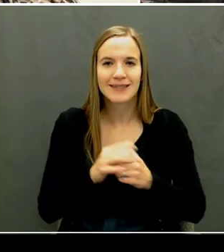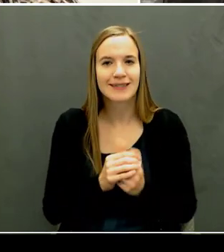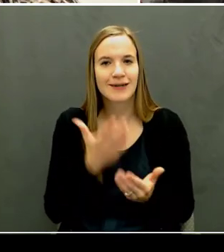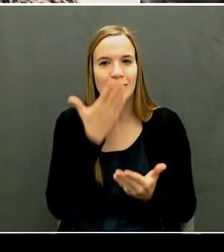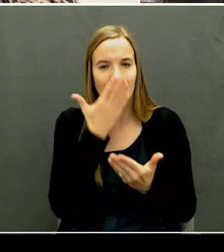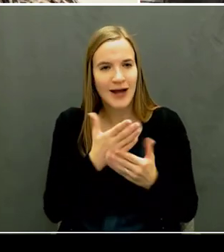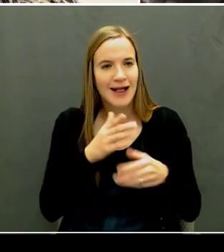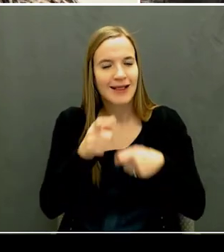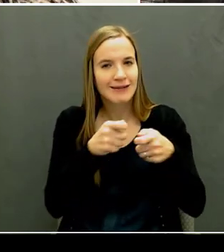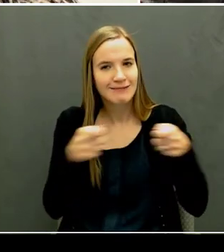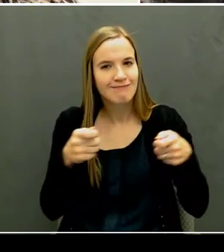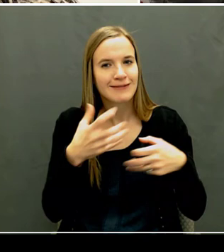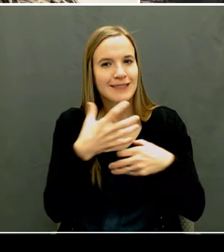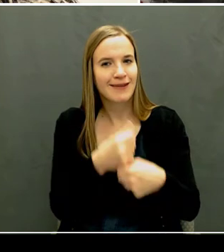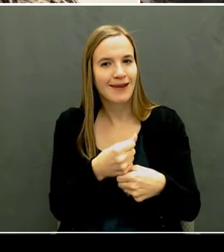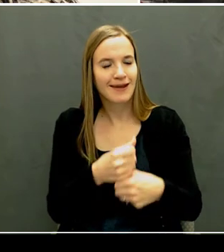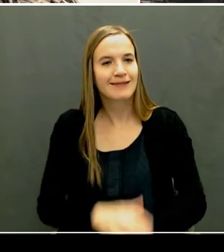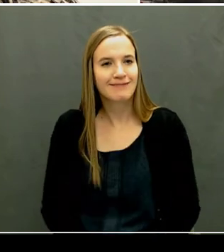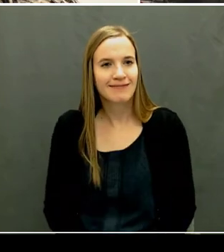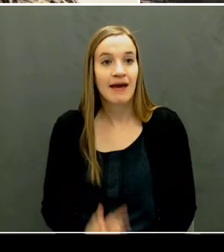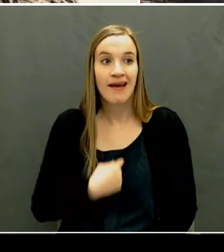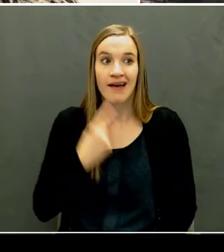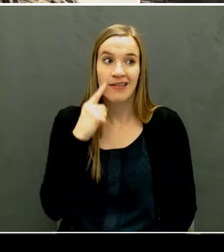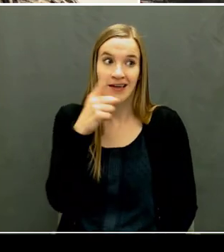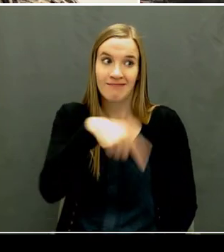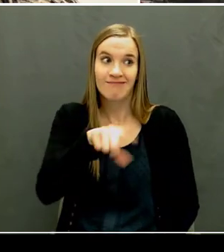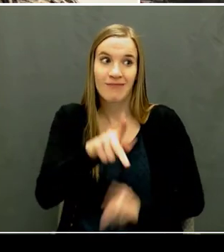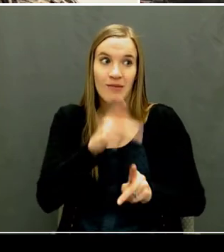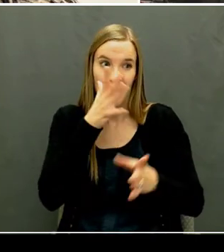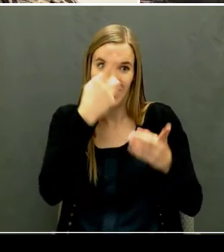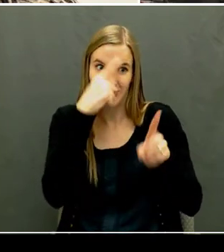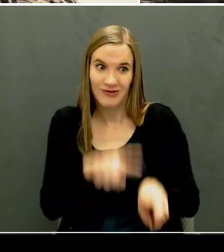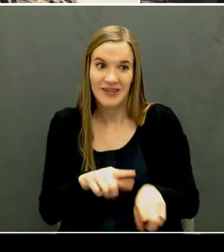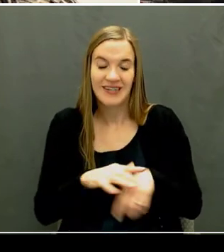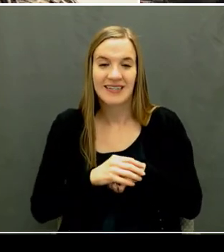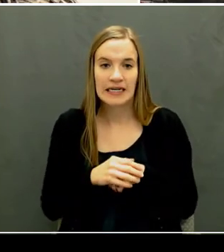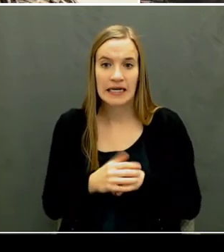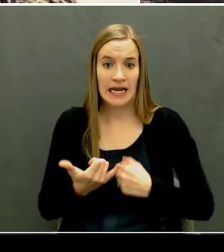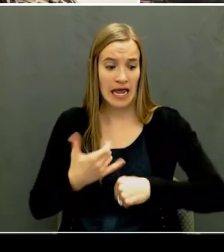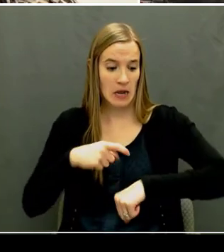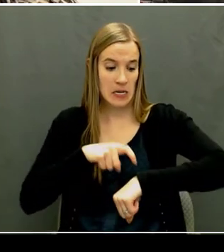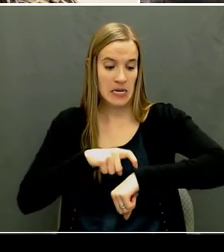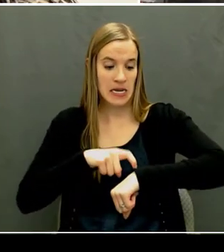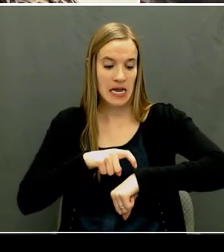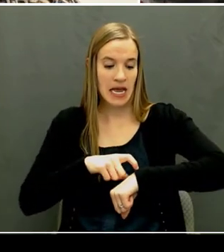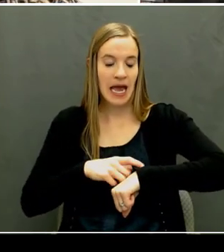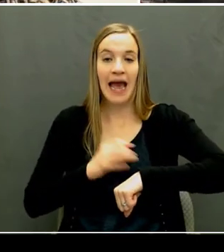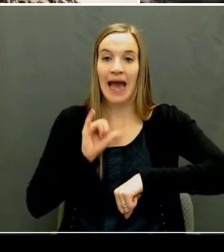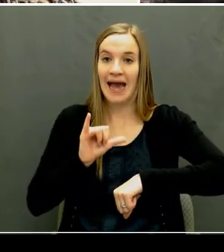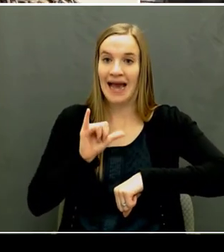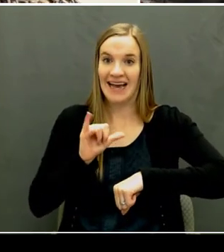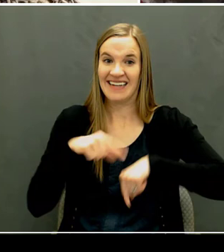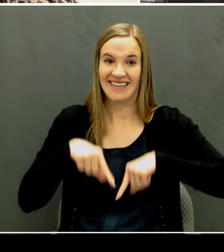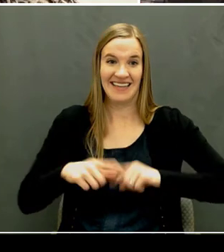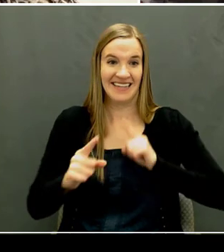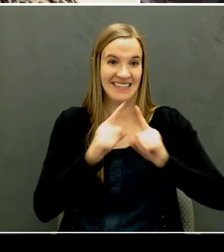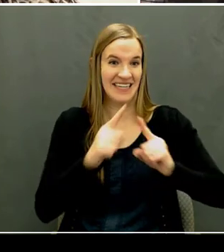I'm noticing we're we're coming up on the danger point where I am so enjoying chatting with you